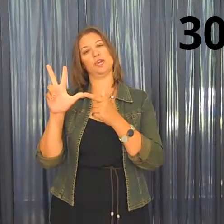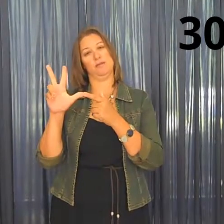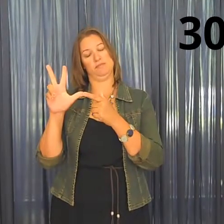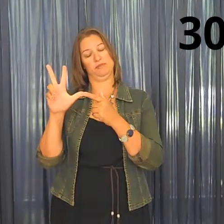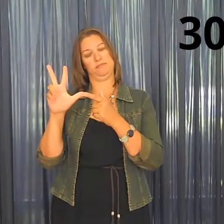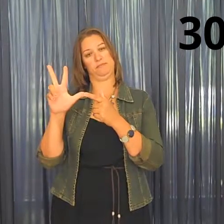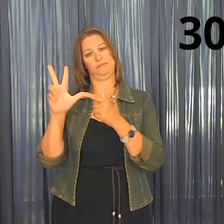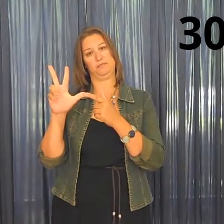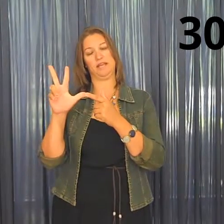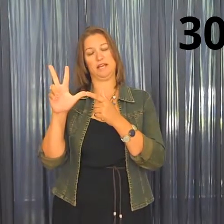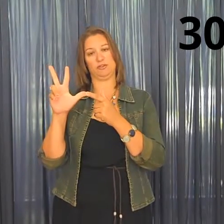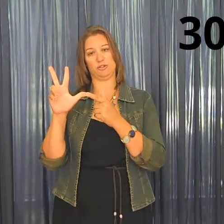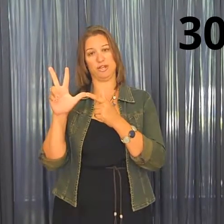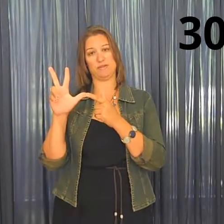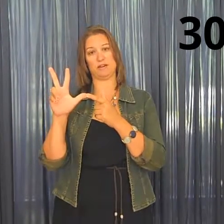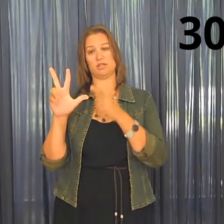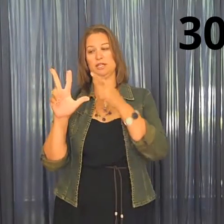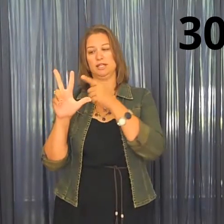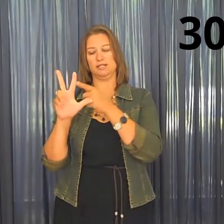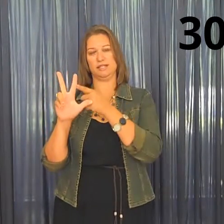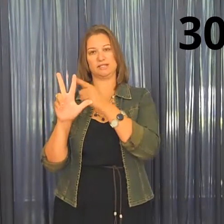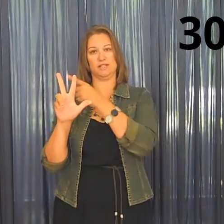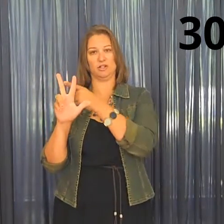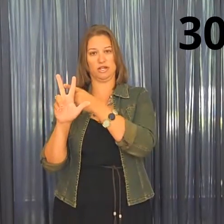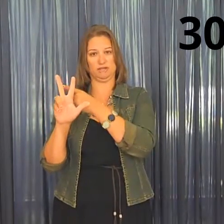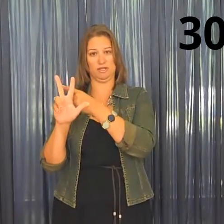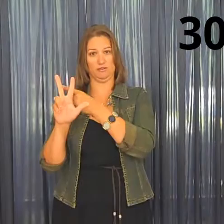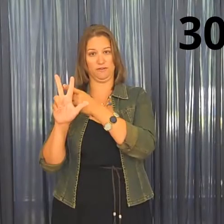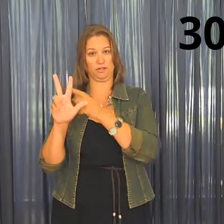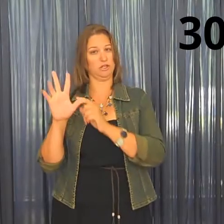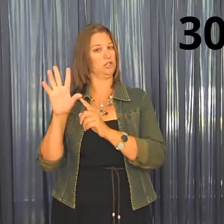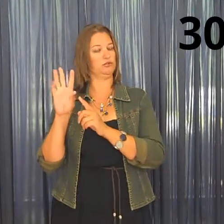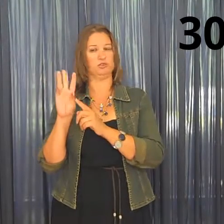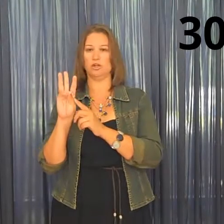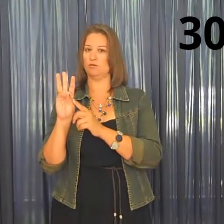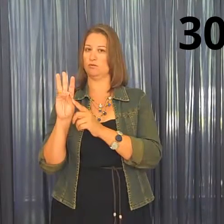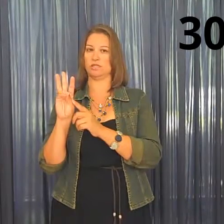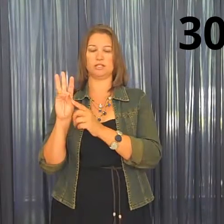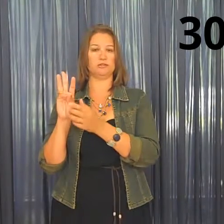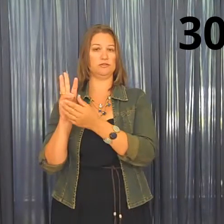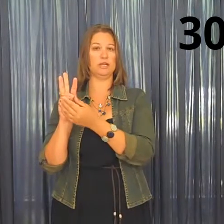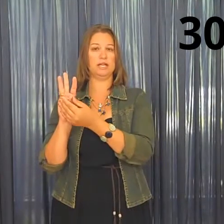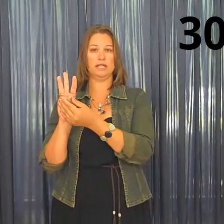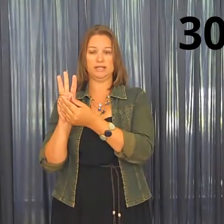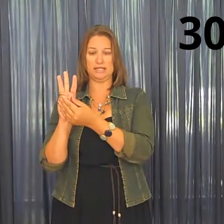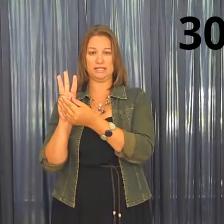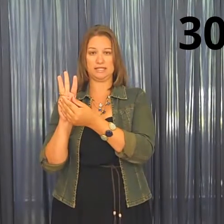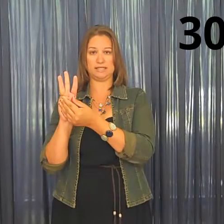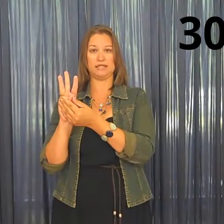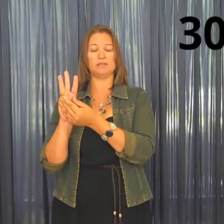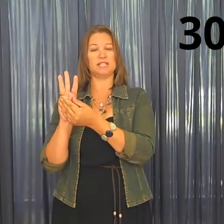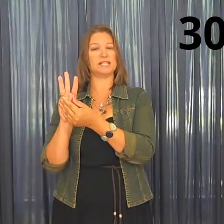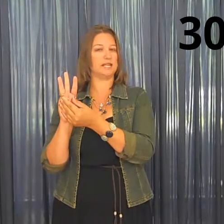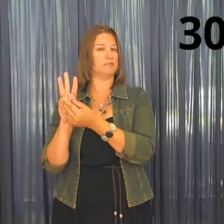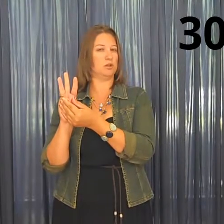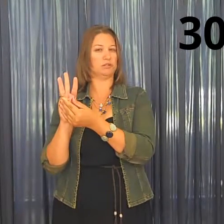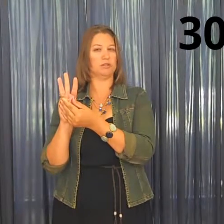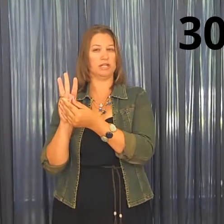use your thumb, and have your thumb out, your index finger, and middle finger. You don't want to do this, because it has multiple